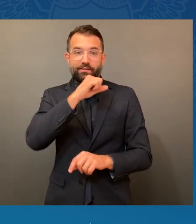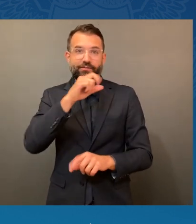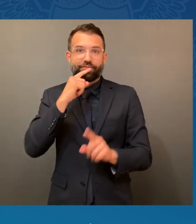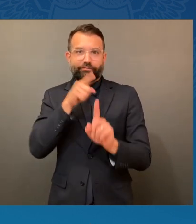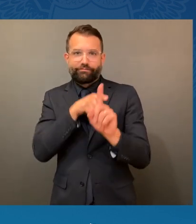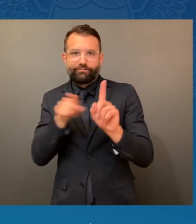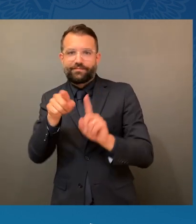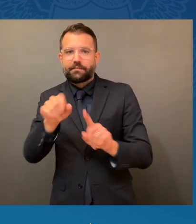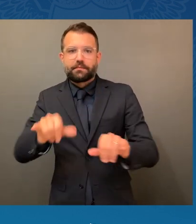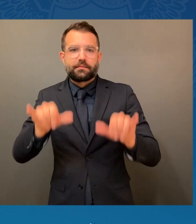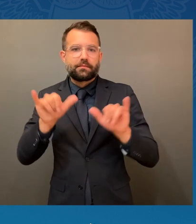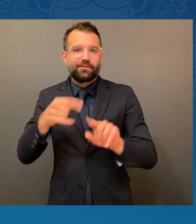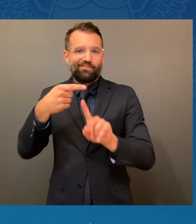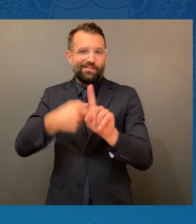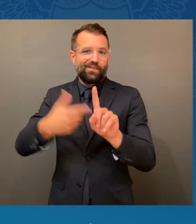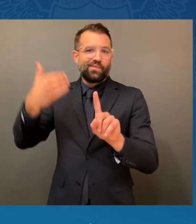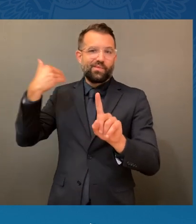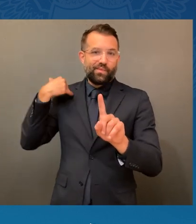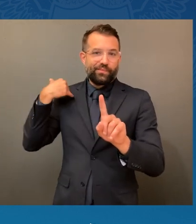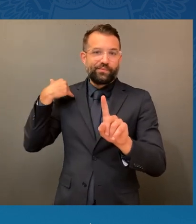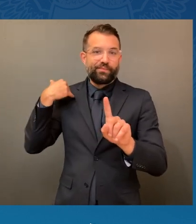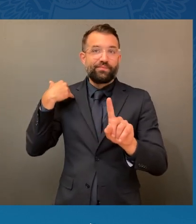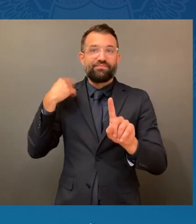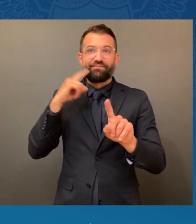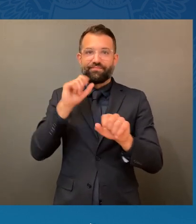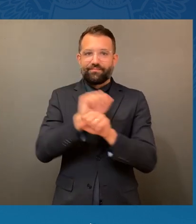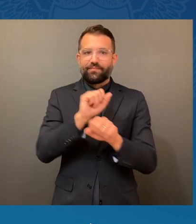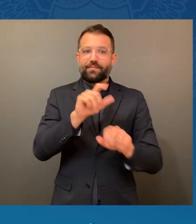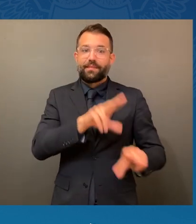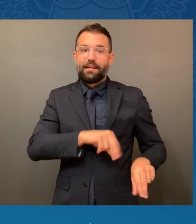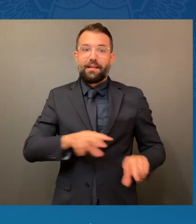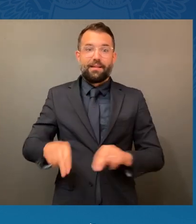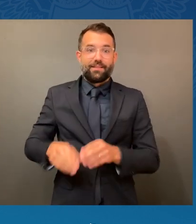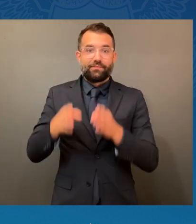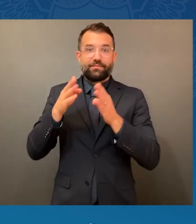China used Speaker Pelosi's visit to Taiwan as a pretext